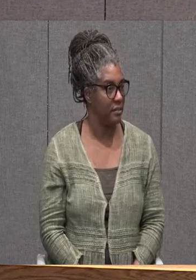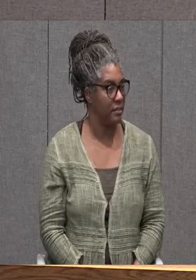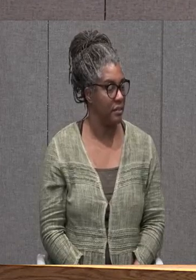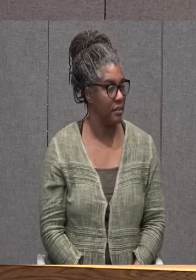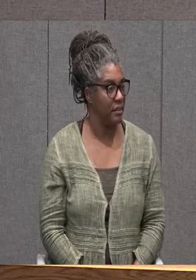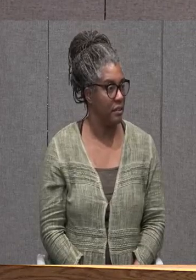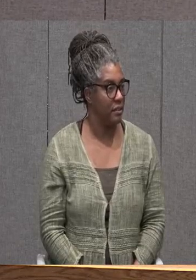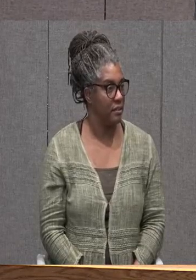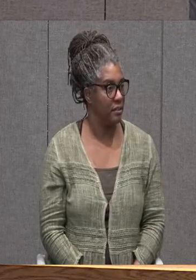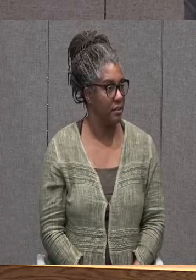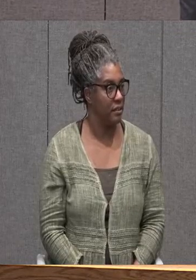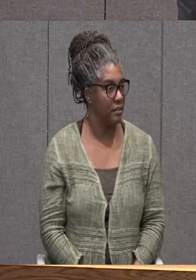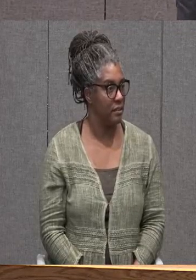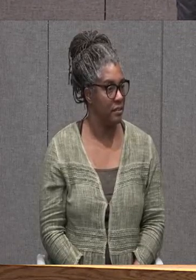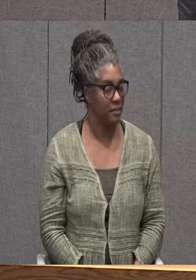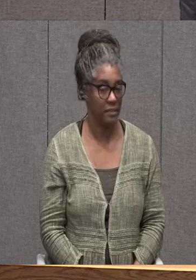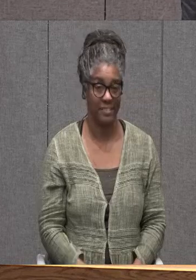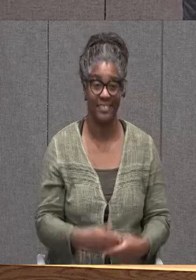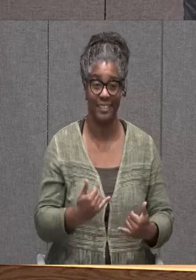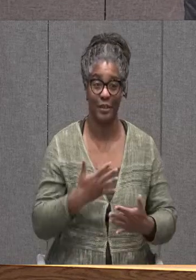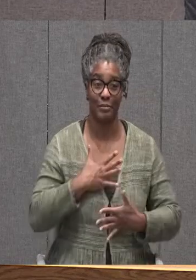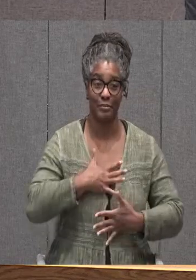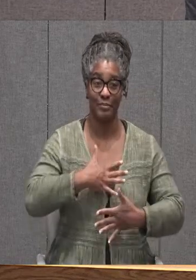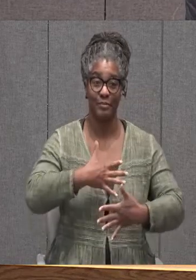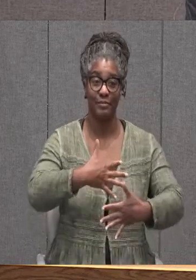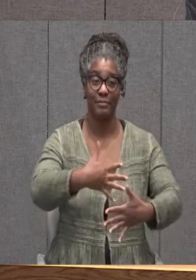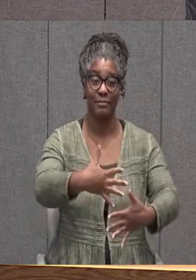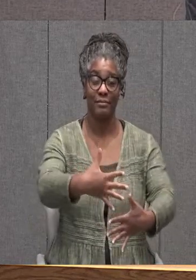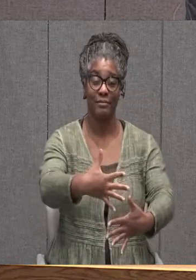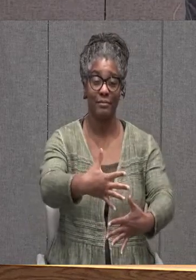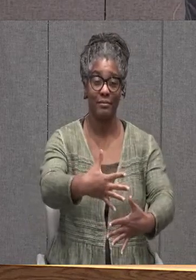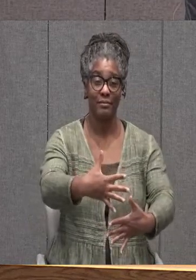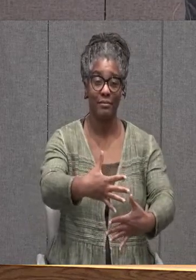So, take a big, deep breath in, (breathes deeply)